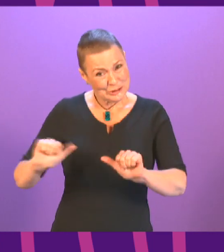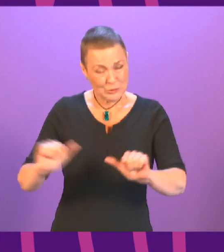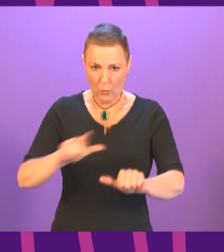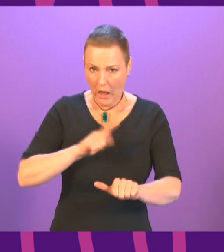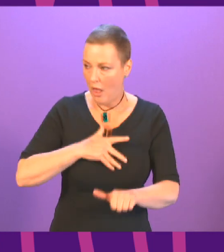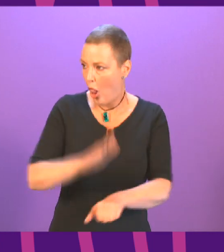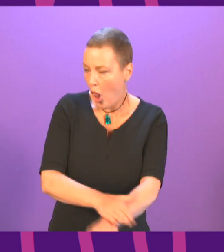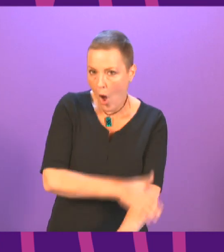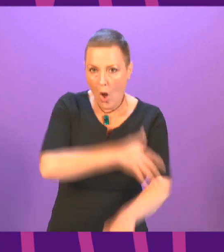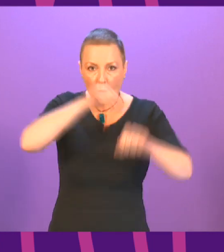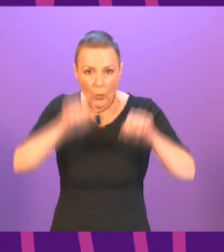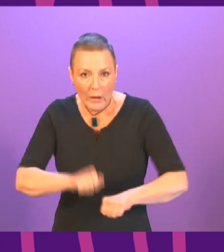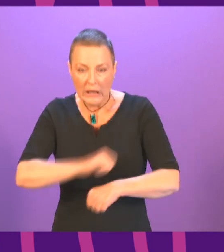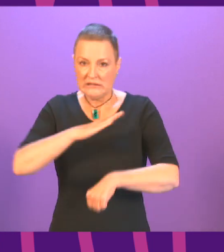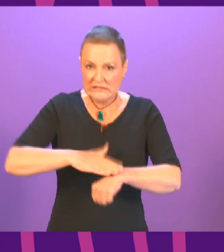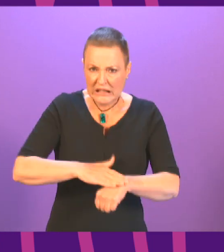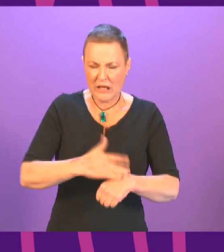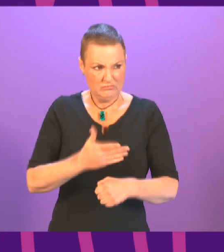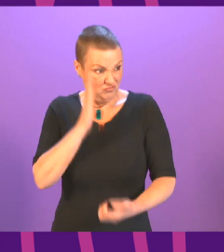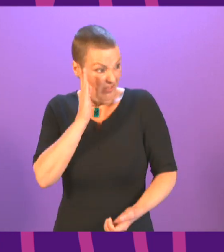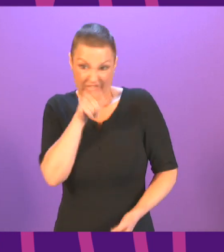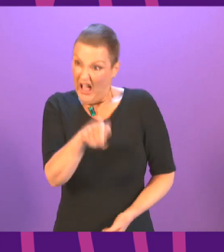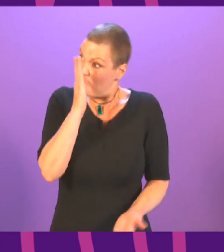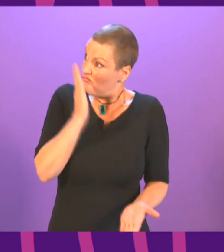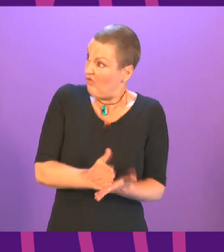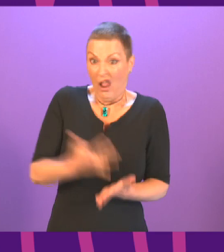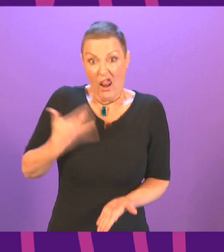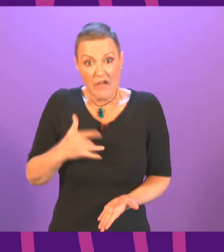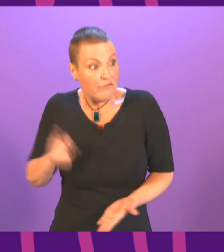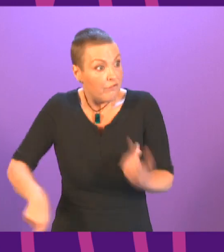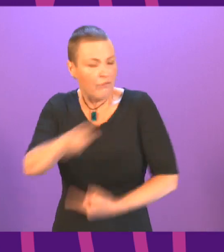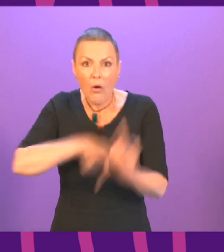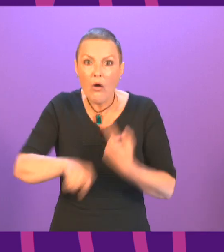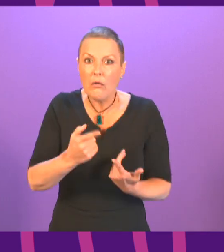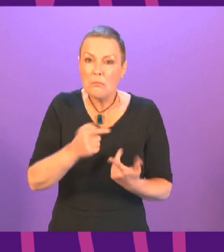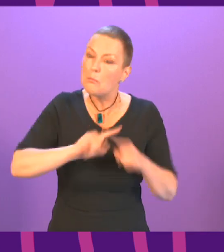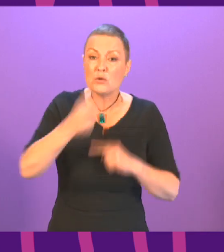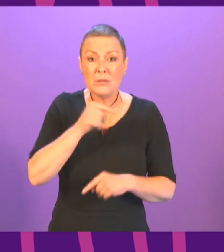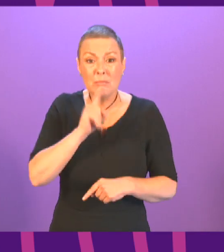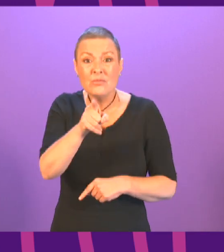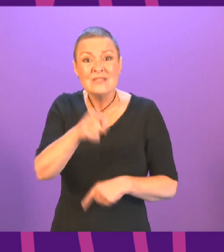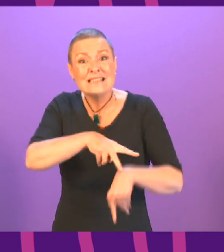and limited capacity were already the reality for thousands of patients, and workforce shortages